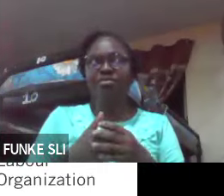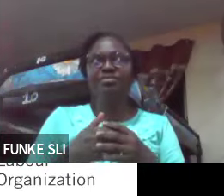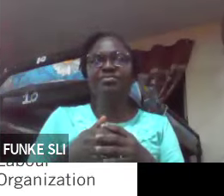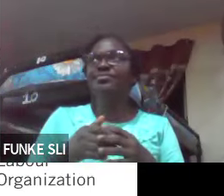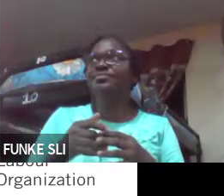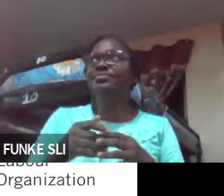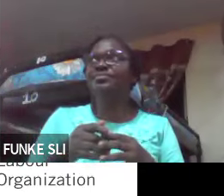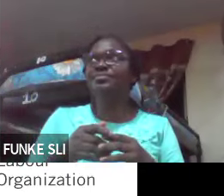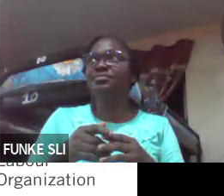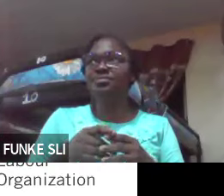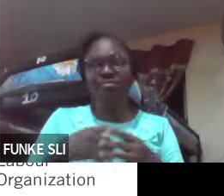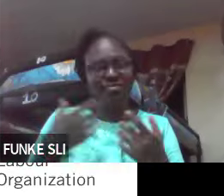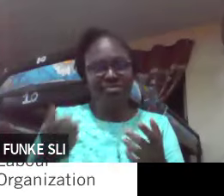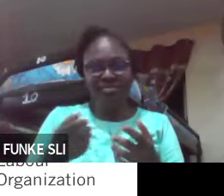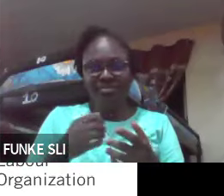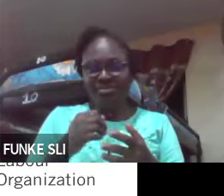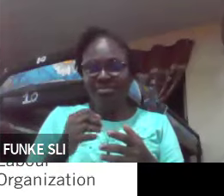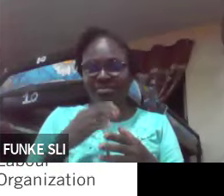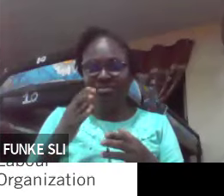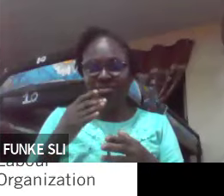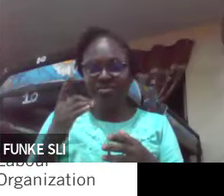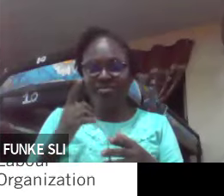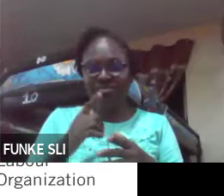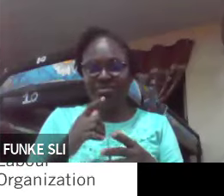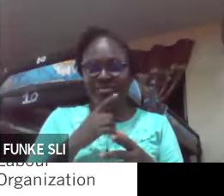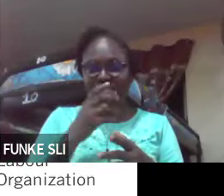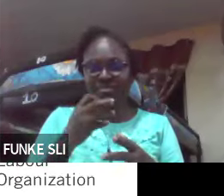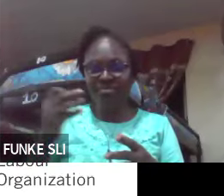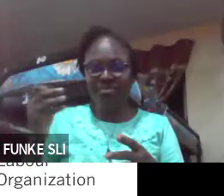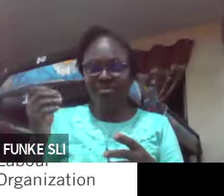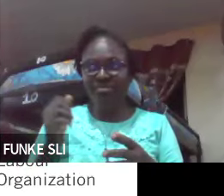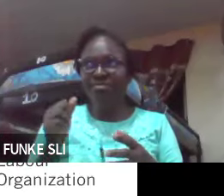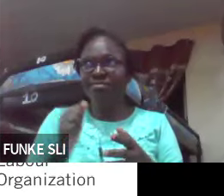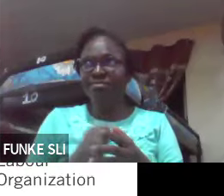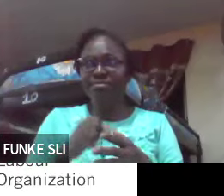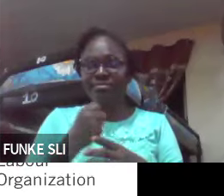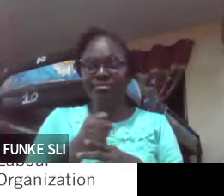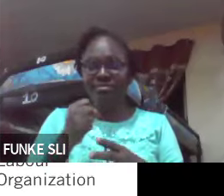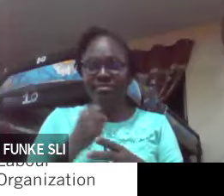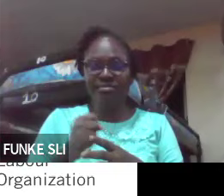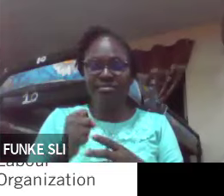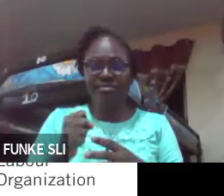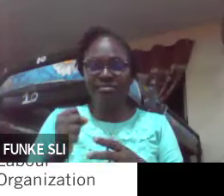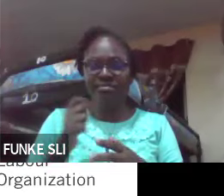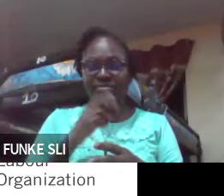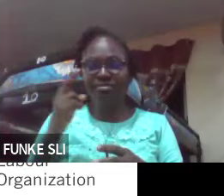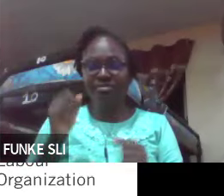sola bakre: But it will be much later that we'll add it. So is the materials dot shares that you can use for now.